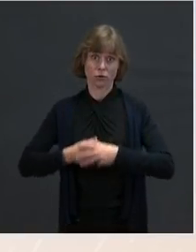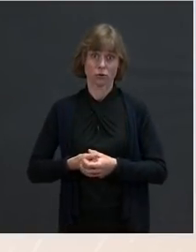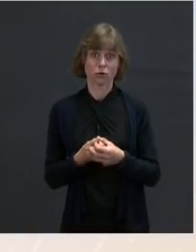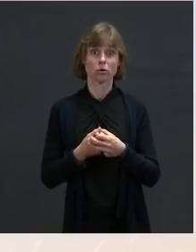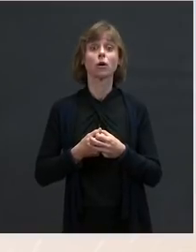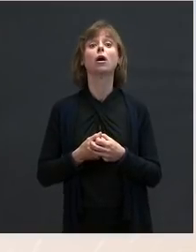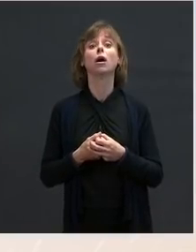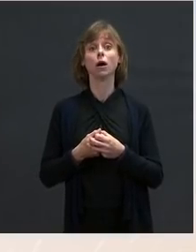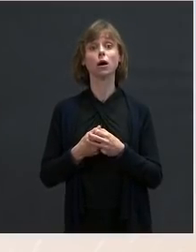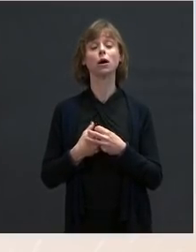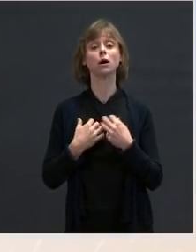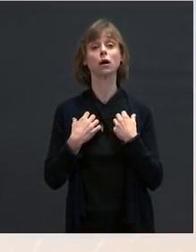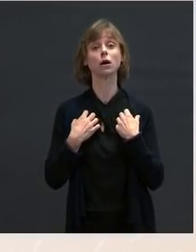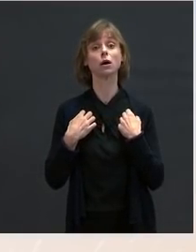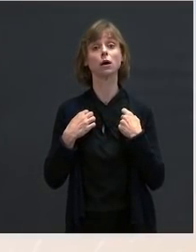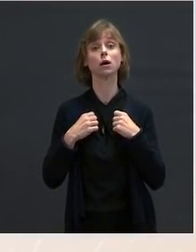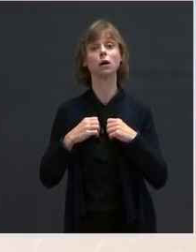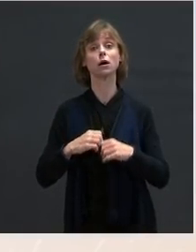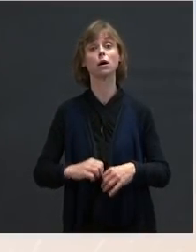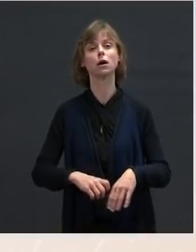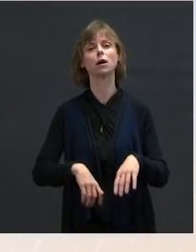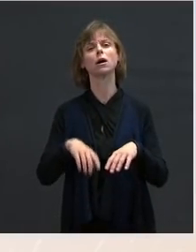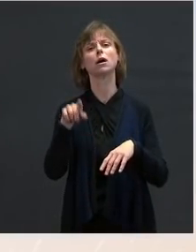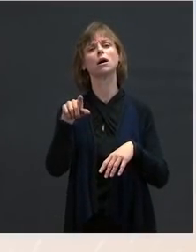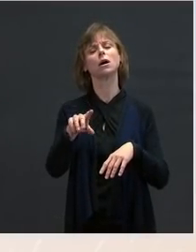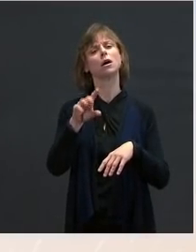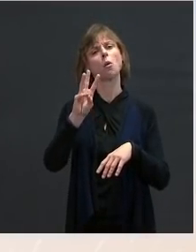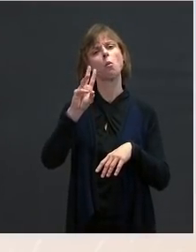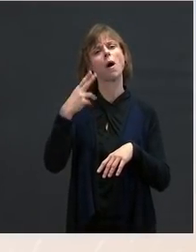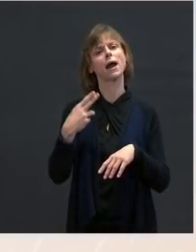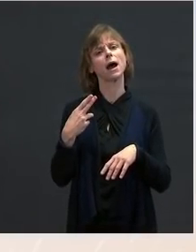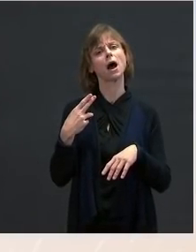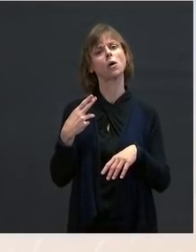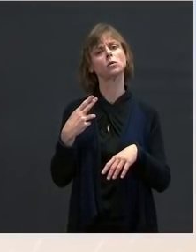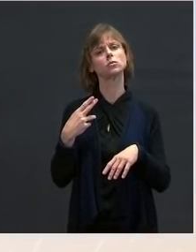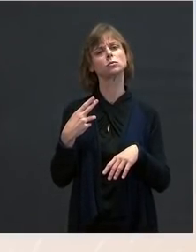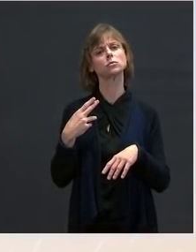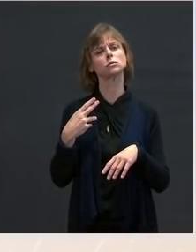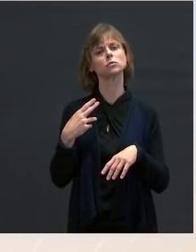The Press: In that vein, beyond Neera Tanden, is the White House certain that all other Cabinet nominees